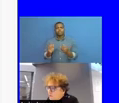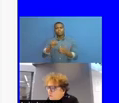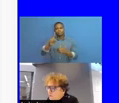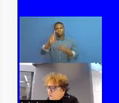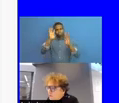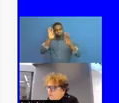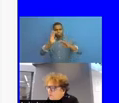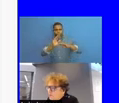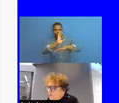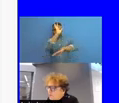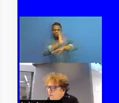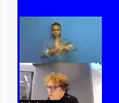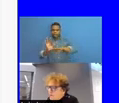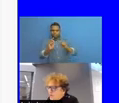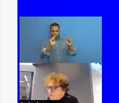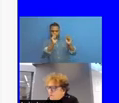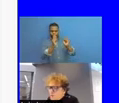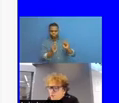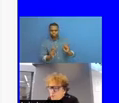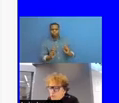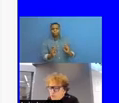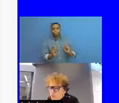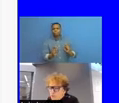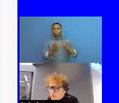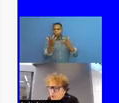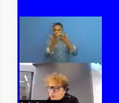that you want to achieve together, the change that you want to bring about